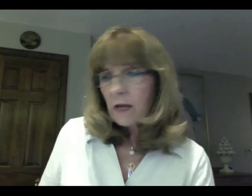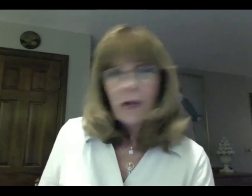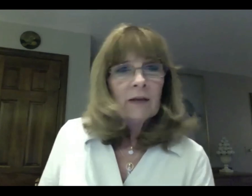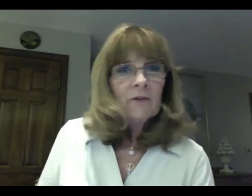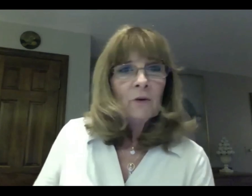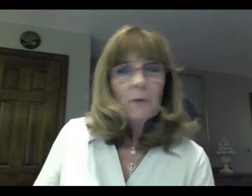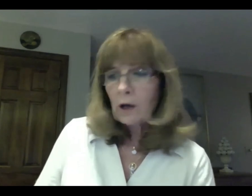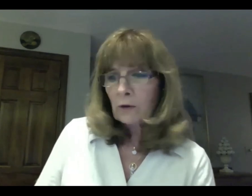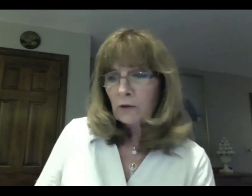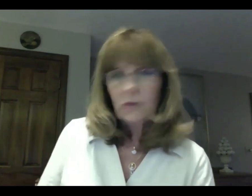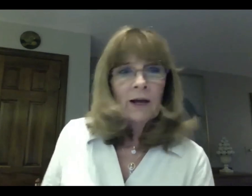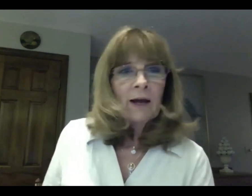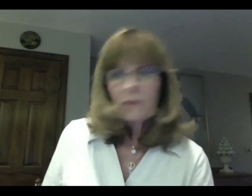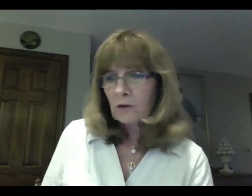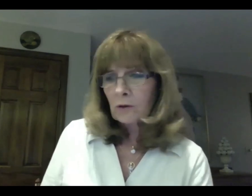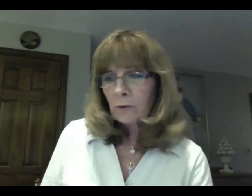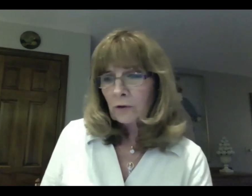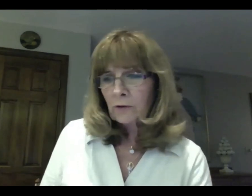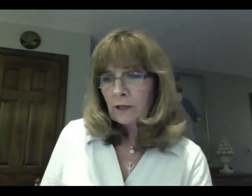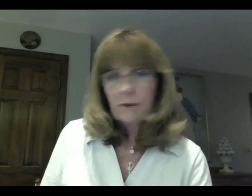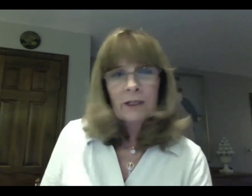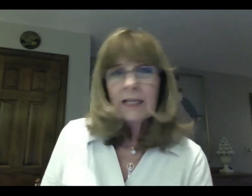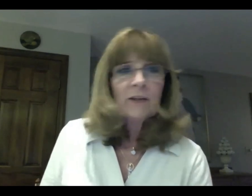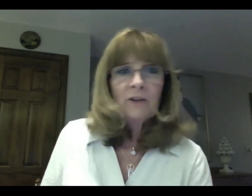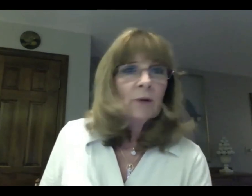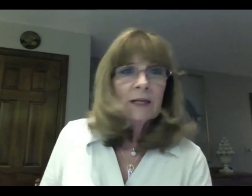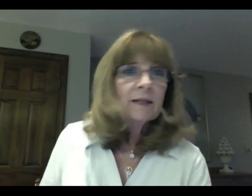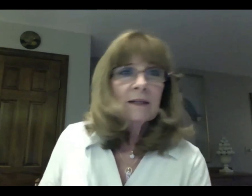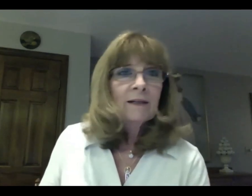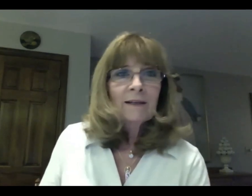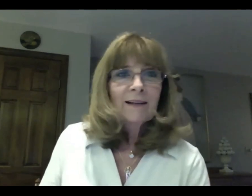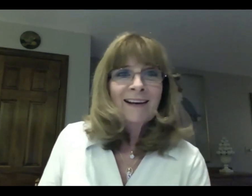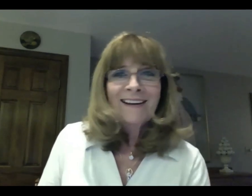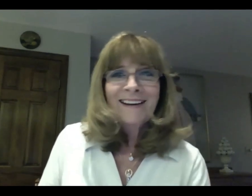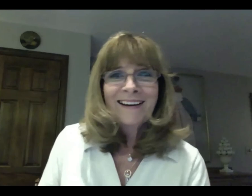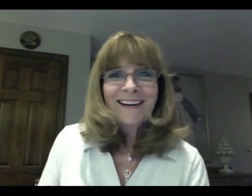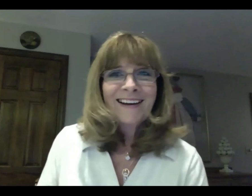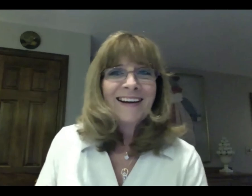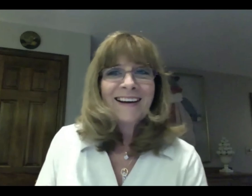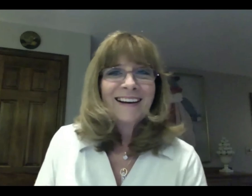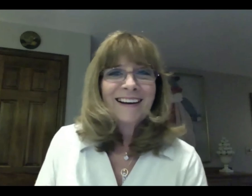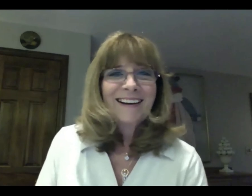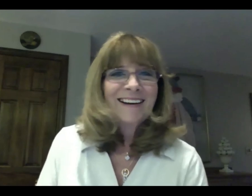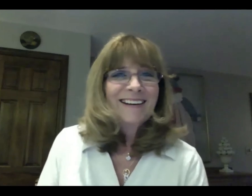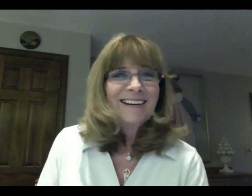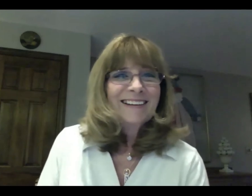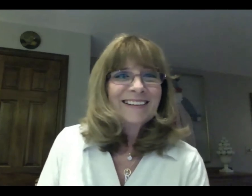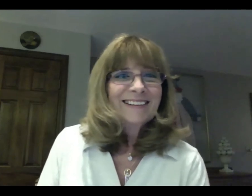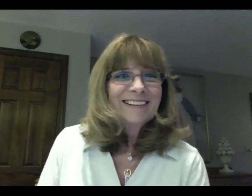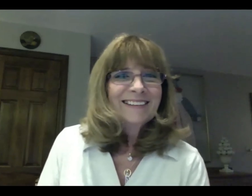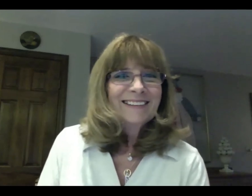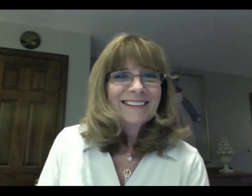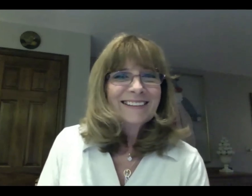and so we always used to ask her who was her favorite. You can't do it.